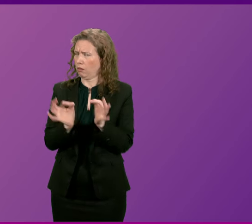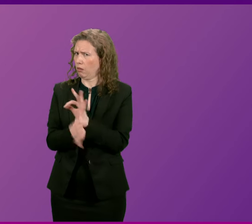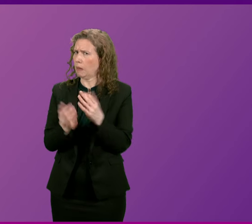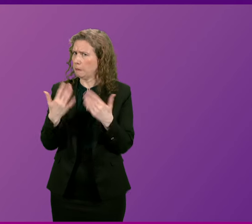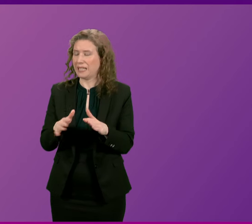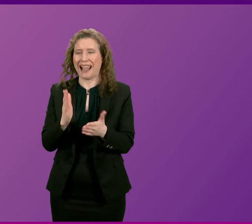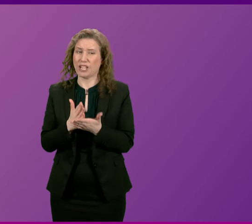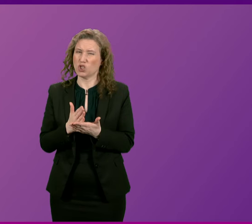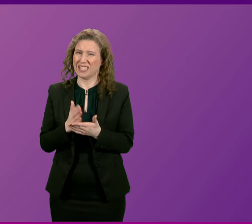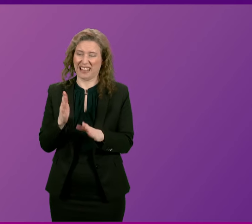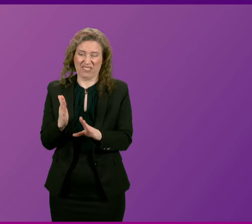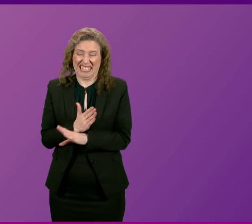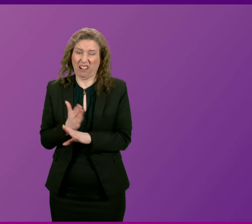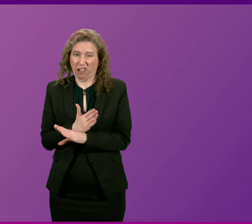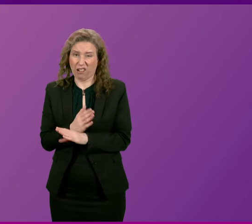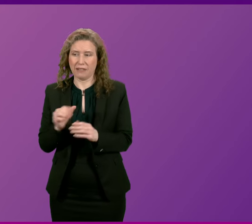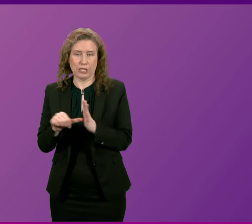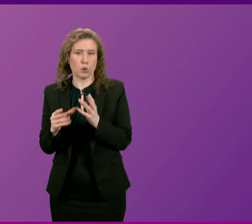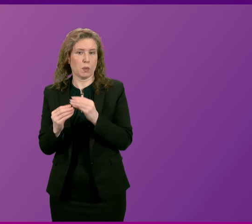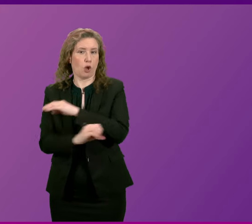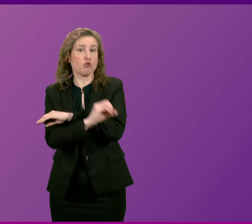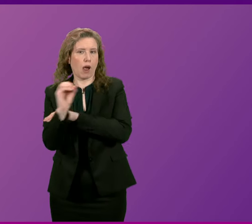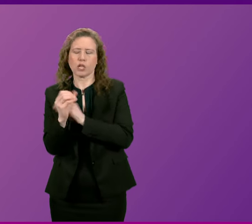hidden the issues with Horizon. It is only through the on-going